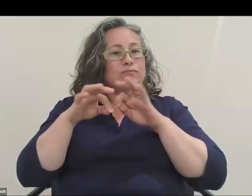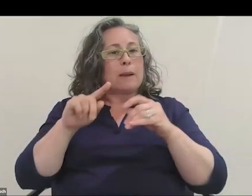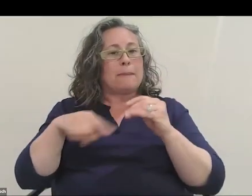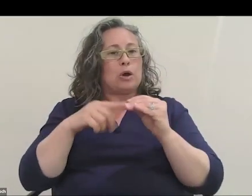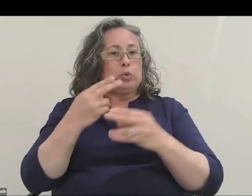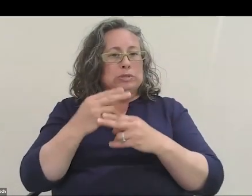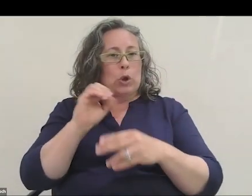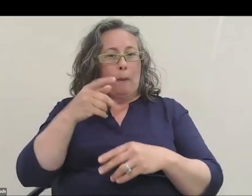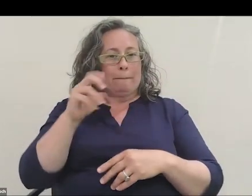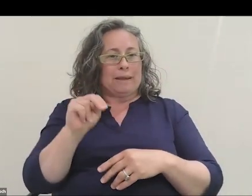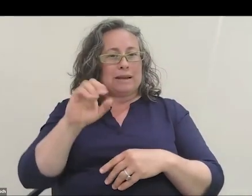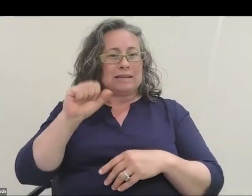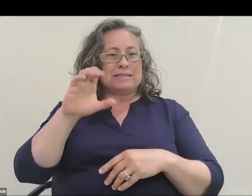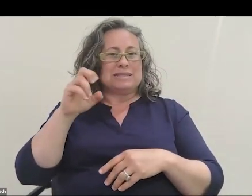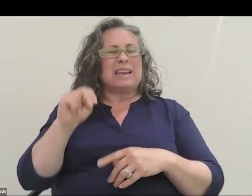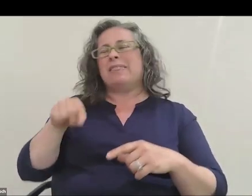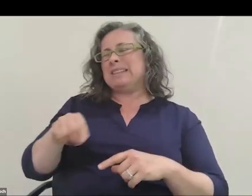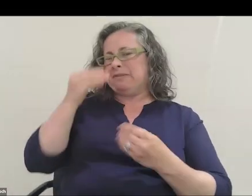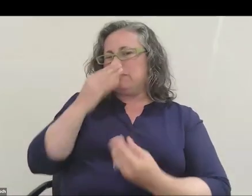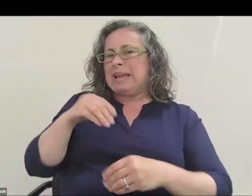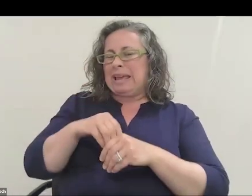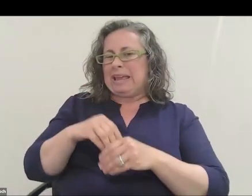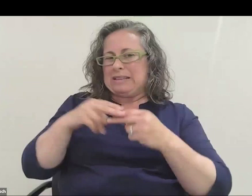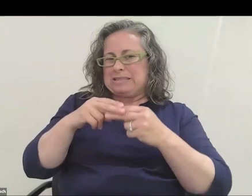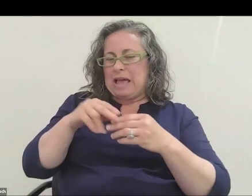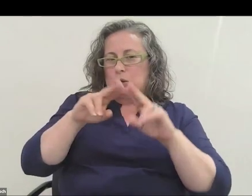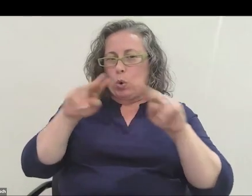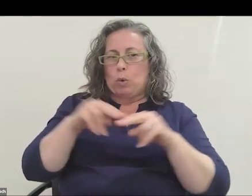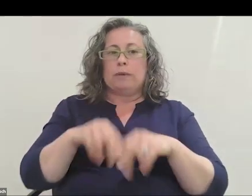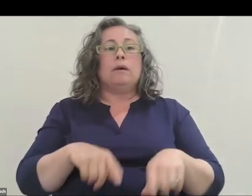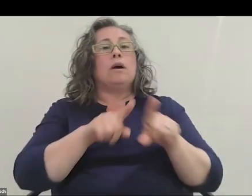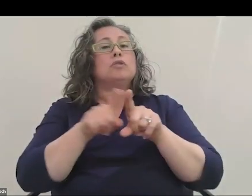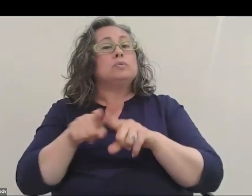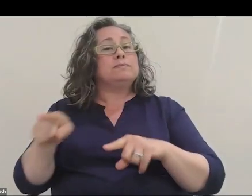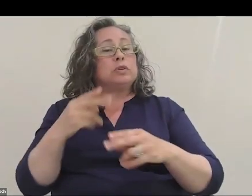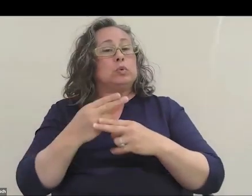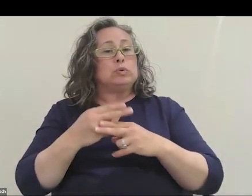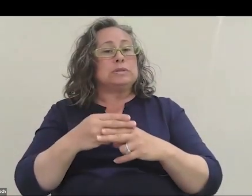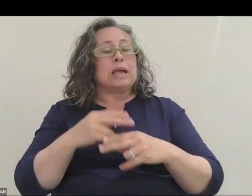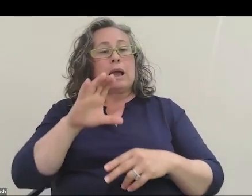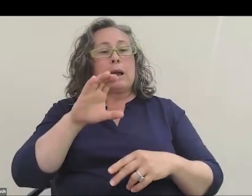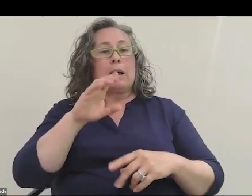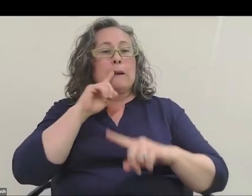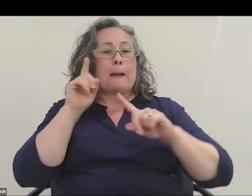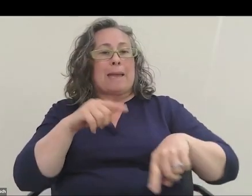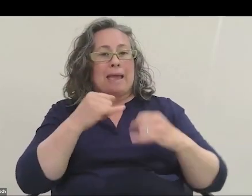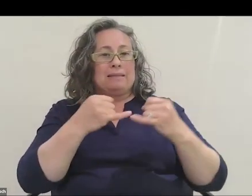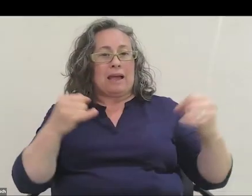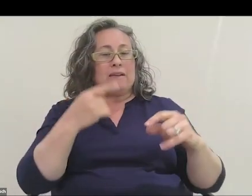This is linked in the slide notes. Also, they use the command line to bypass inaccessible slicers.